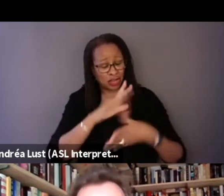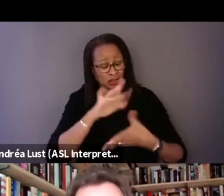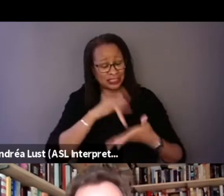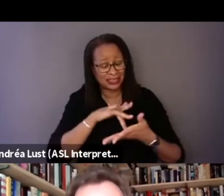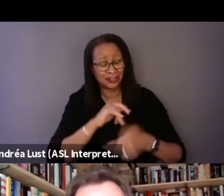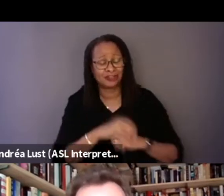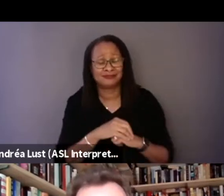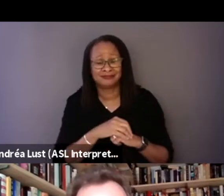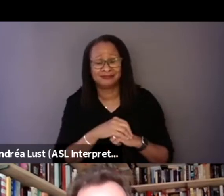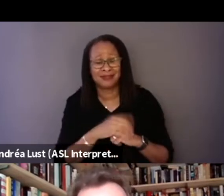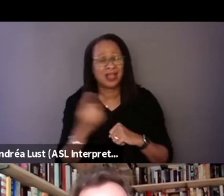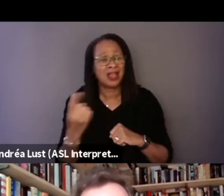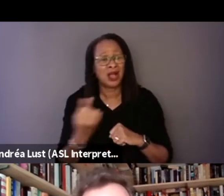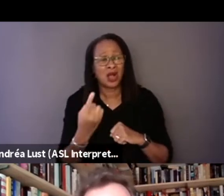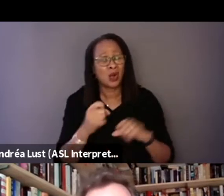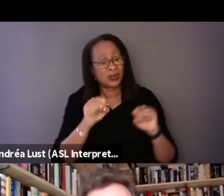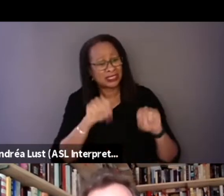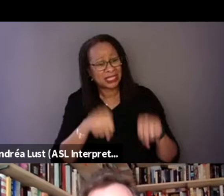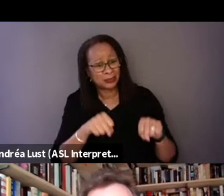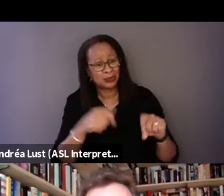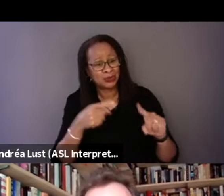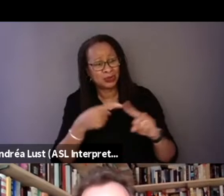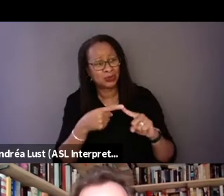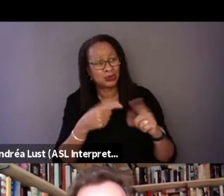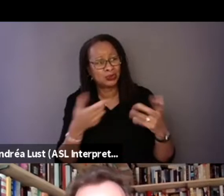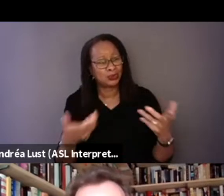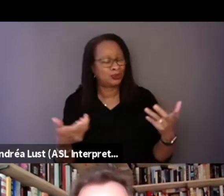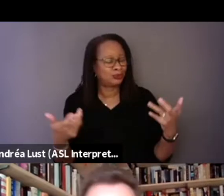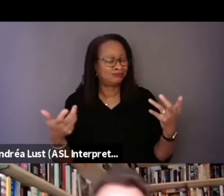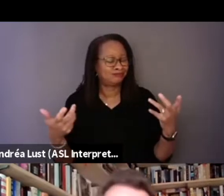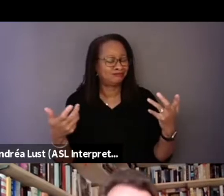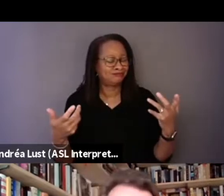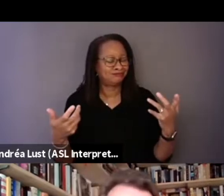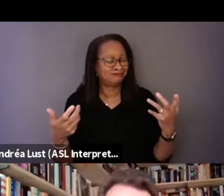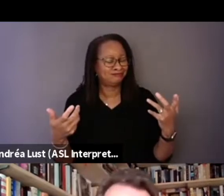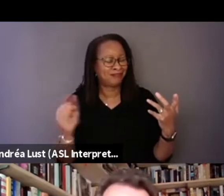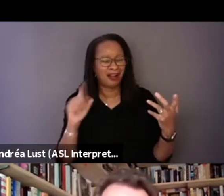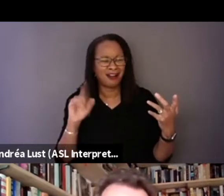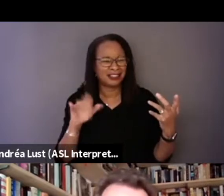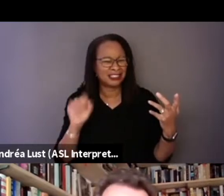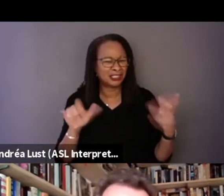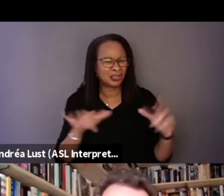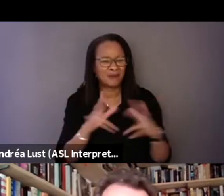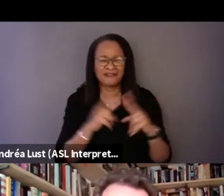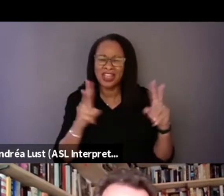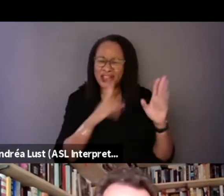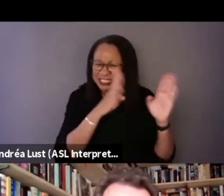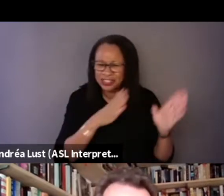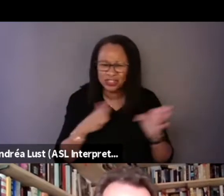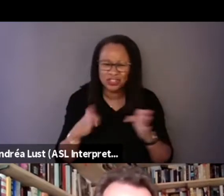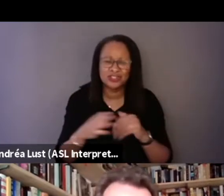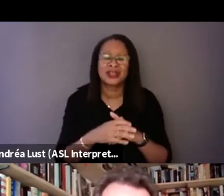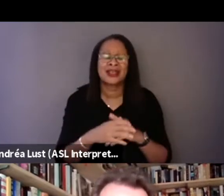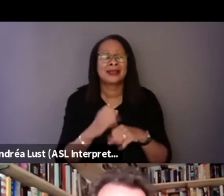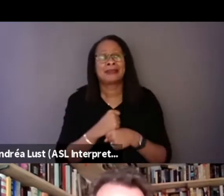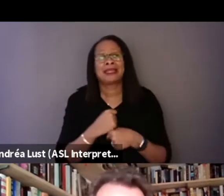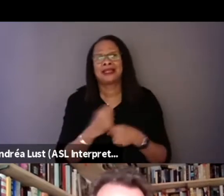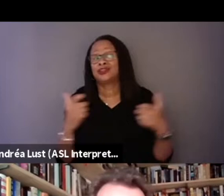He's always able to be very strategic and I think it made a huge difference.